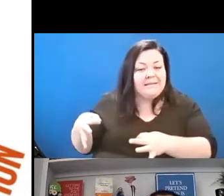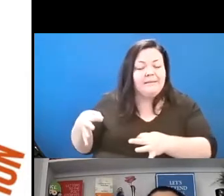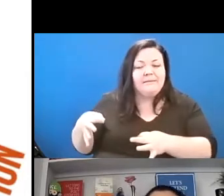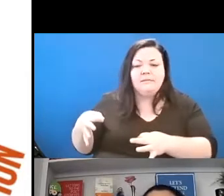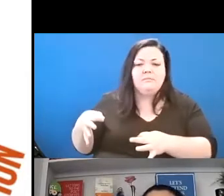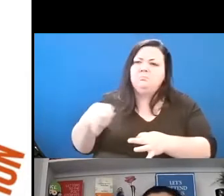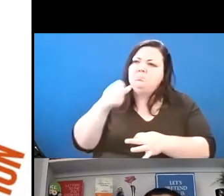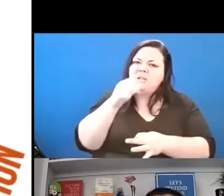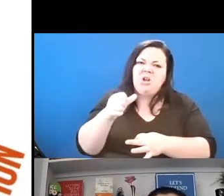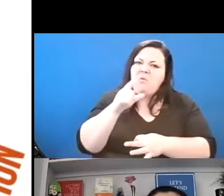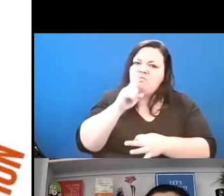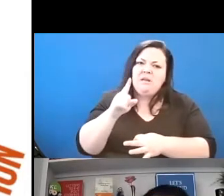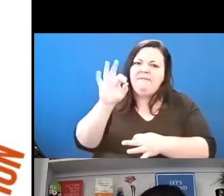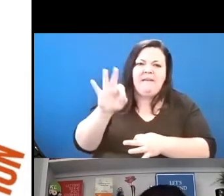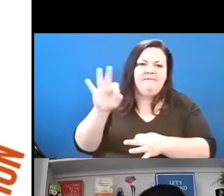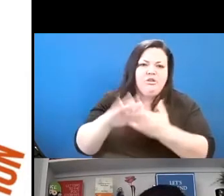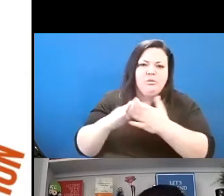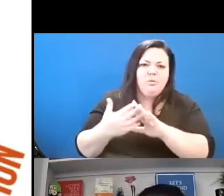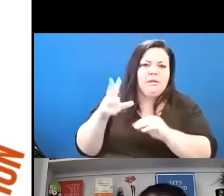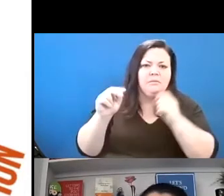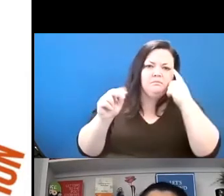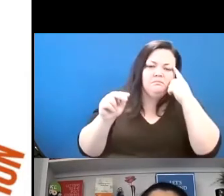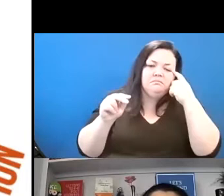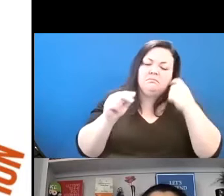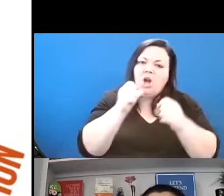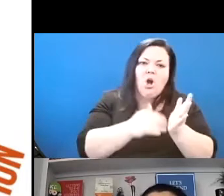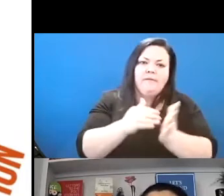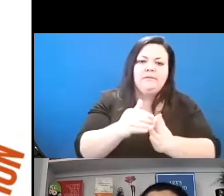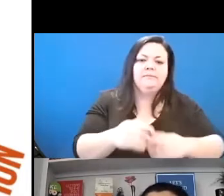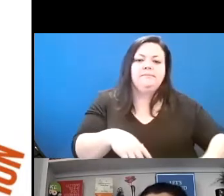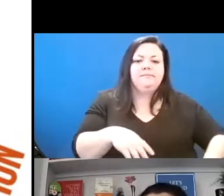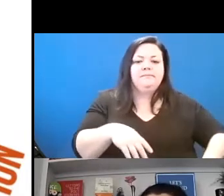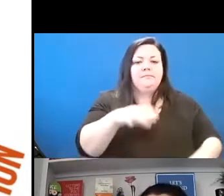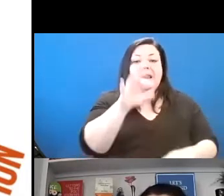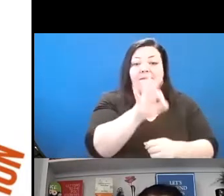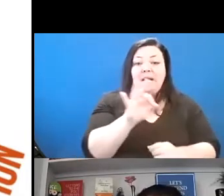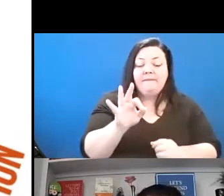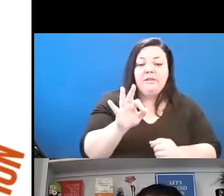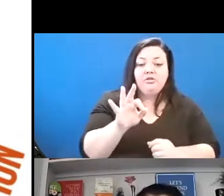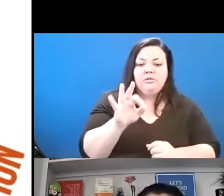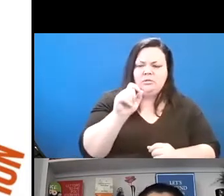of the fan fiction community that often like um fanfiction.net i think it is i always want